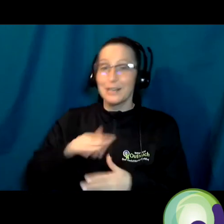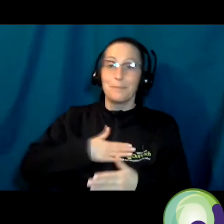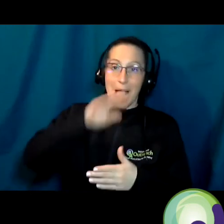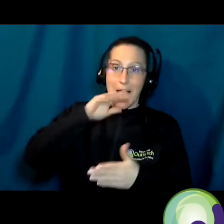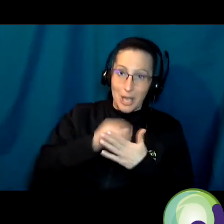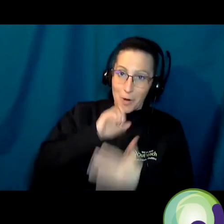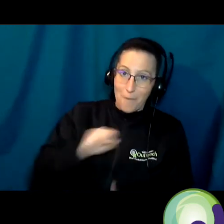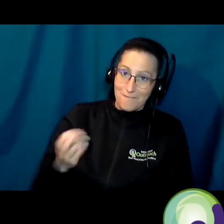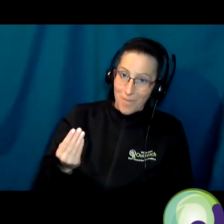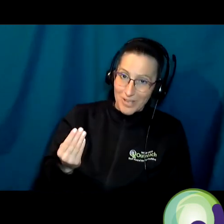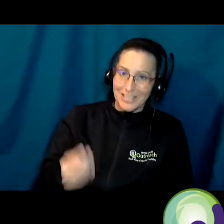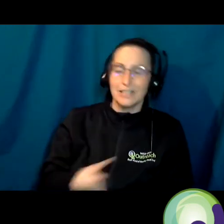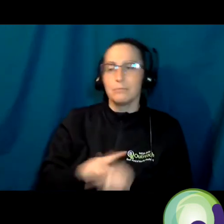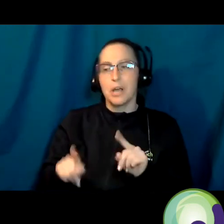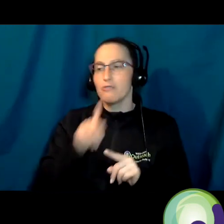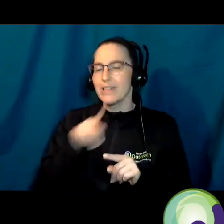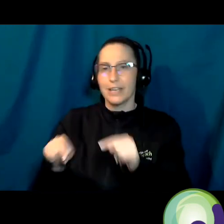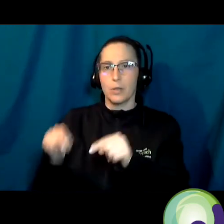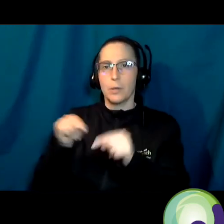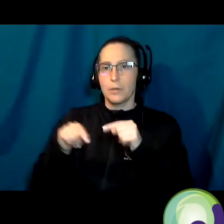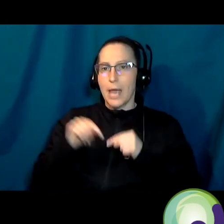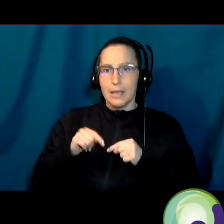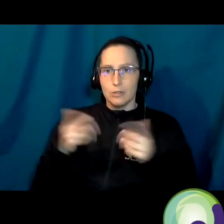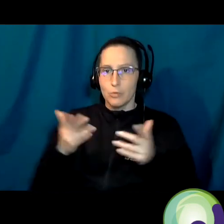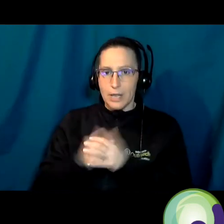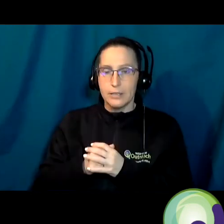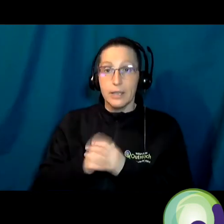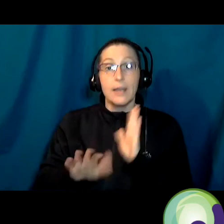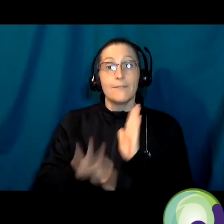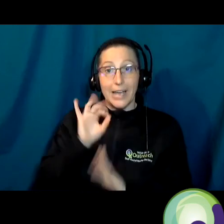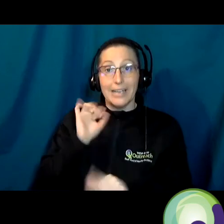It really goes back to that point, find a job, you think you're going to like,